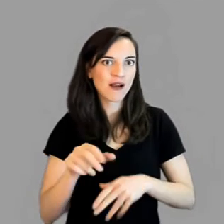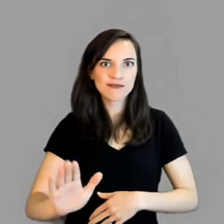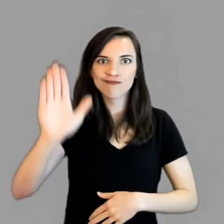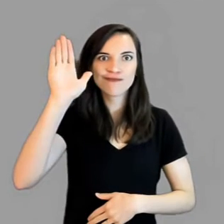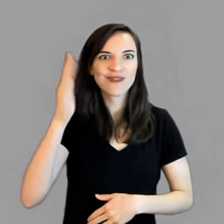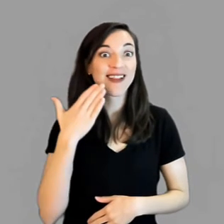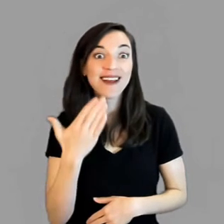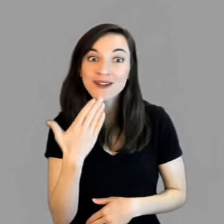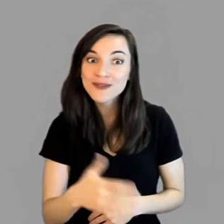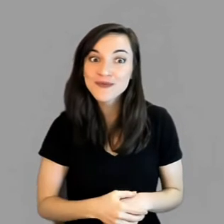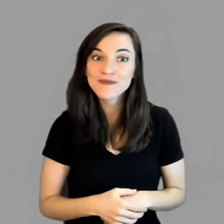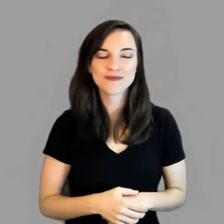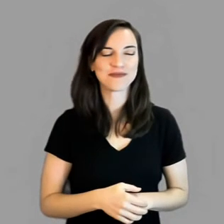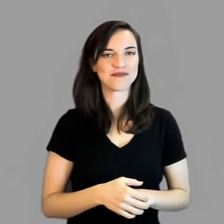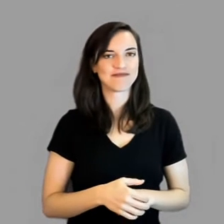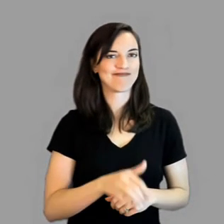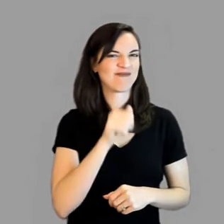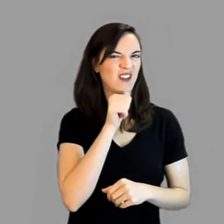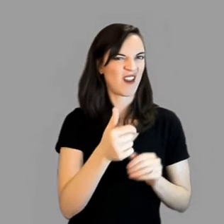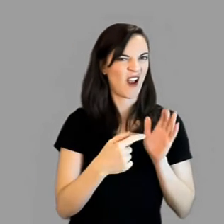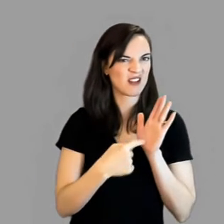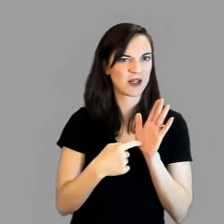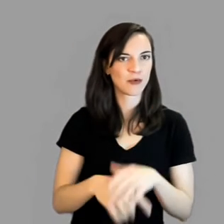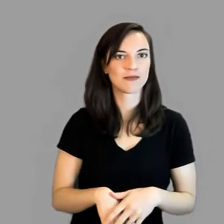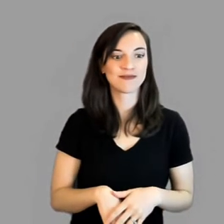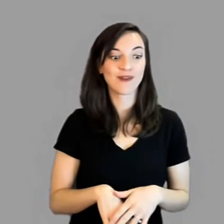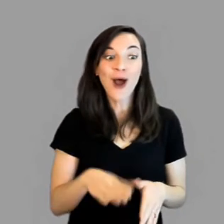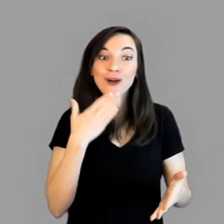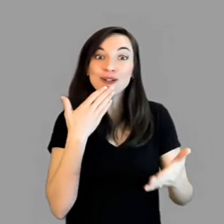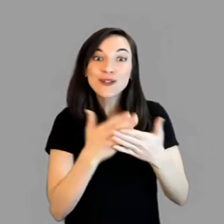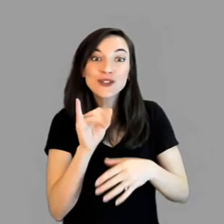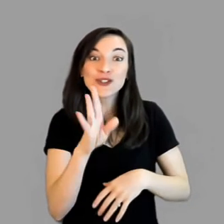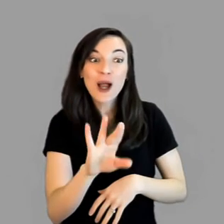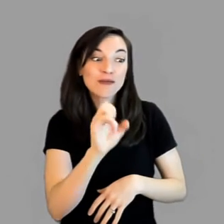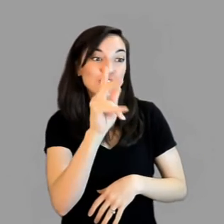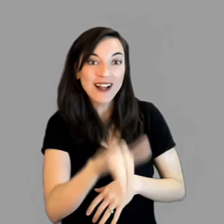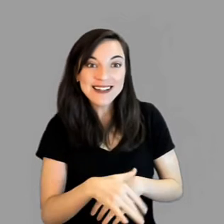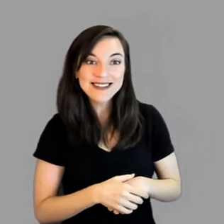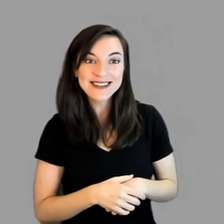A non-example of this would be, “Good job, Johnny!”